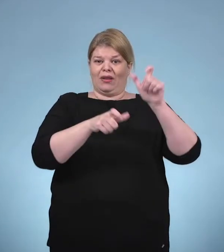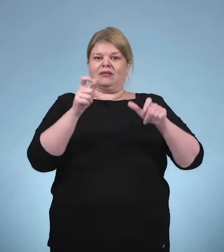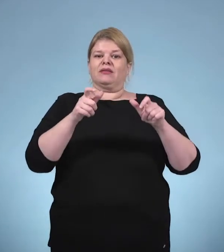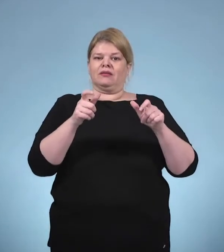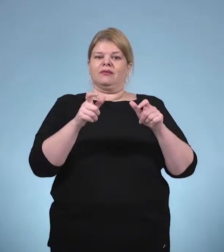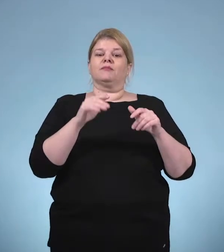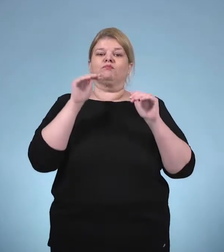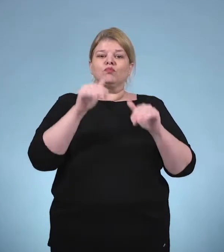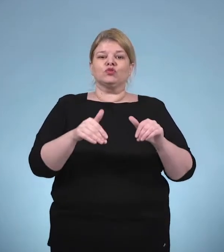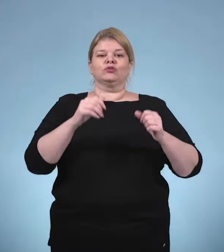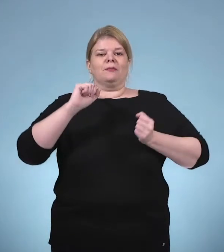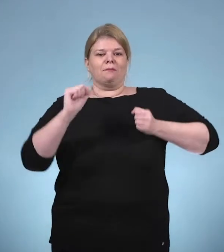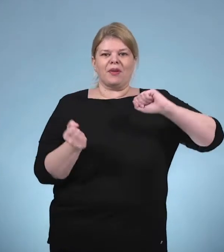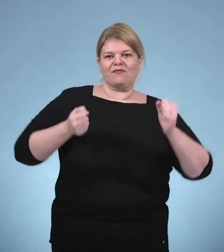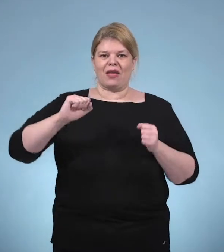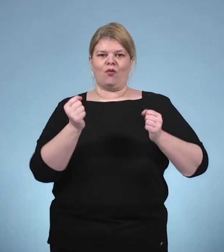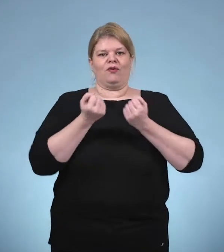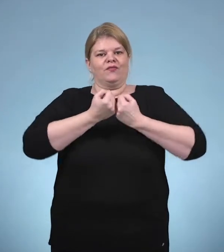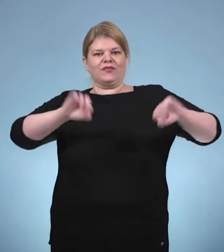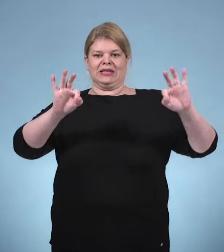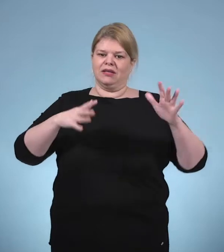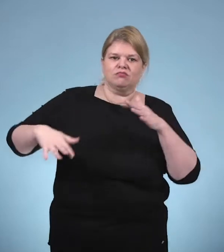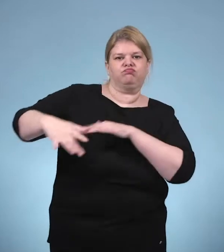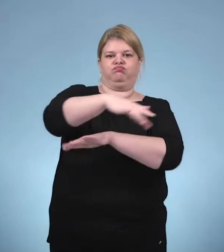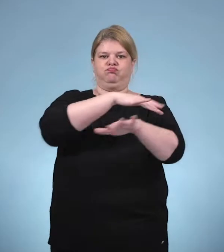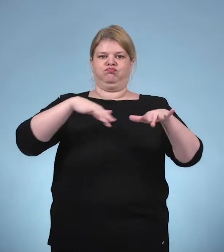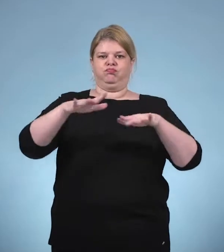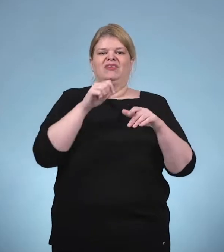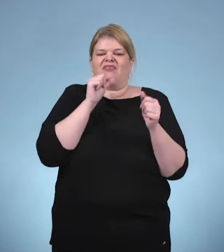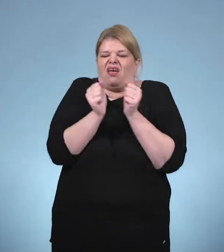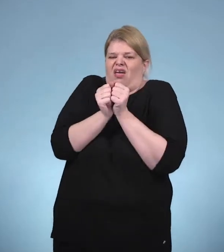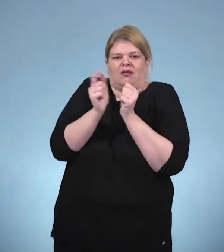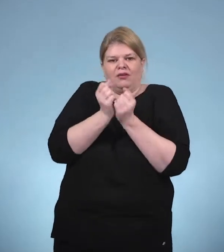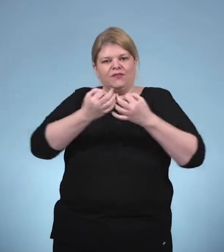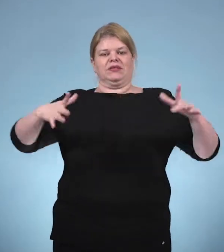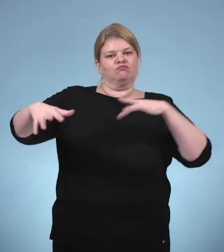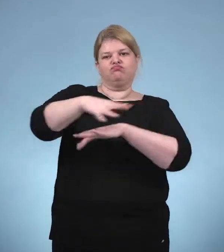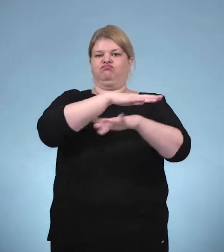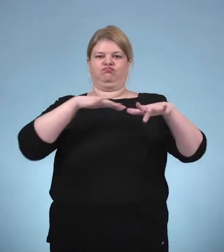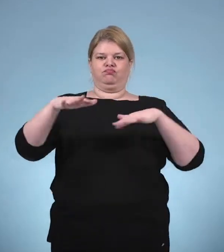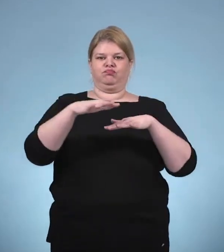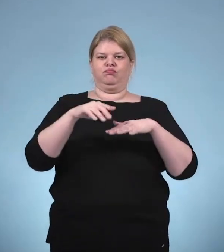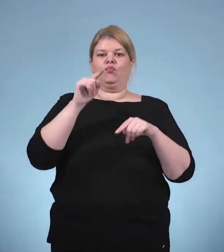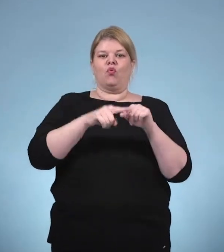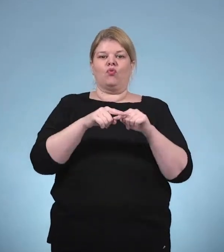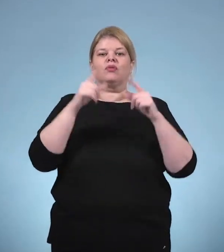Start and warm up with an association and movement exercise. The participants can spread out around the room.